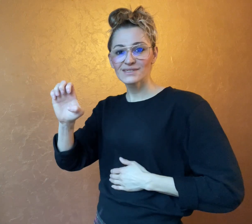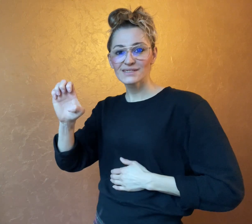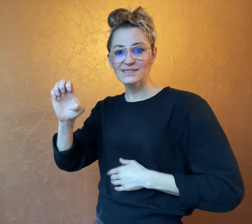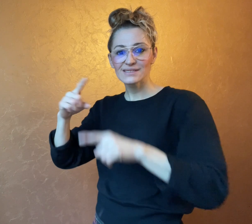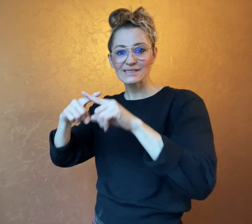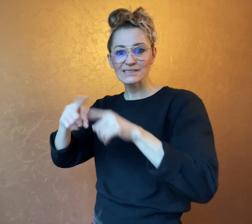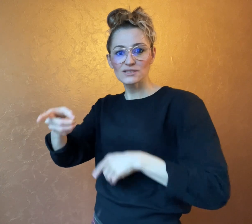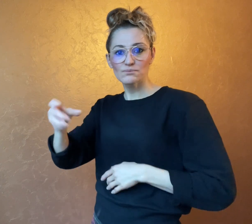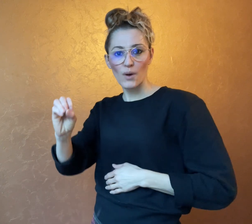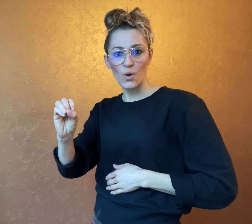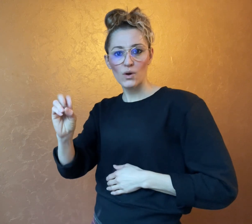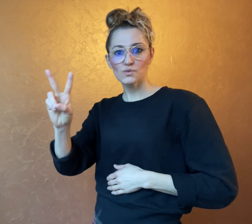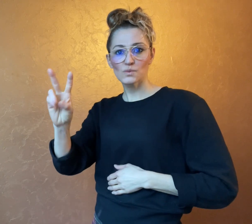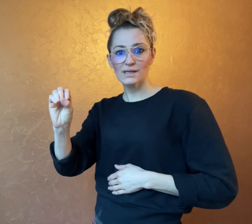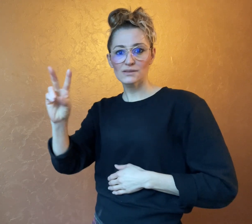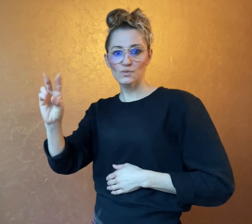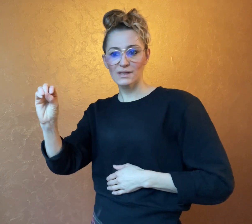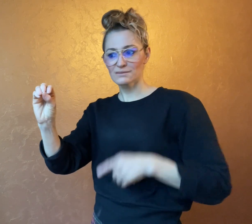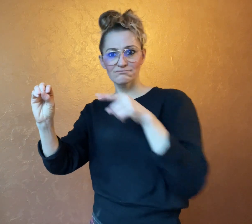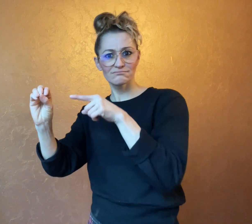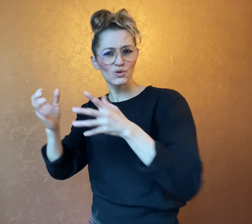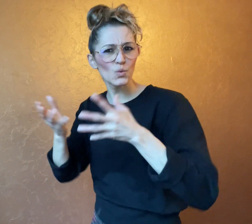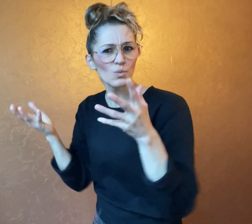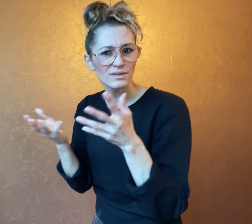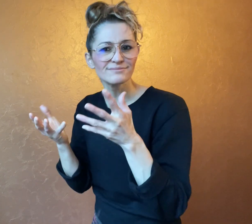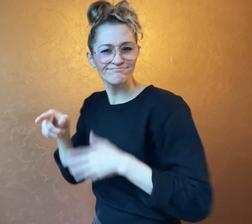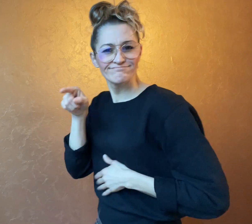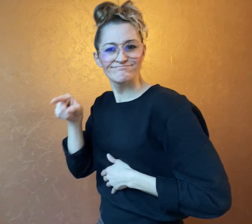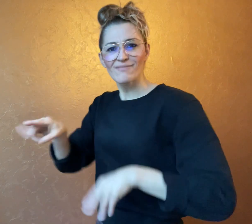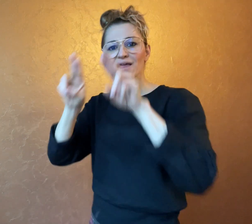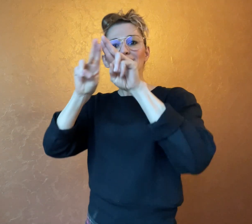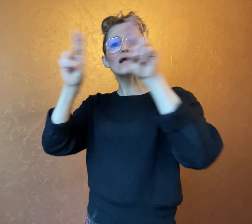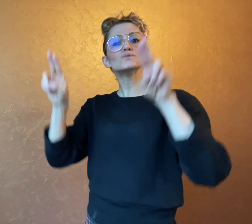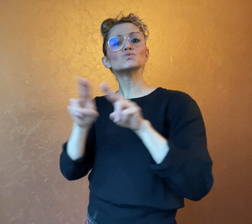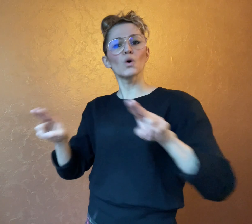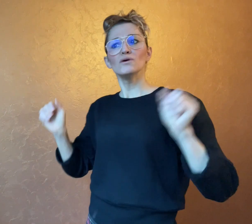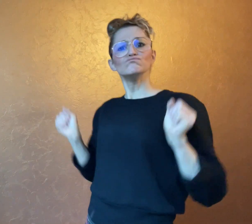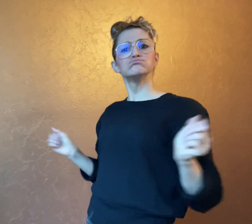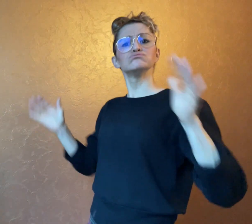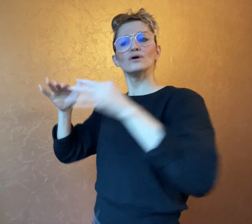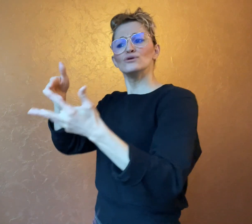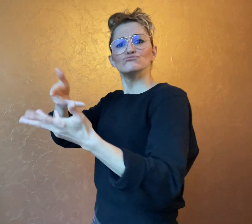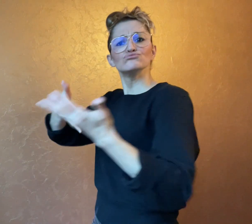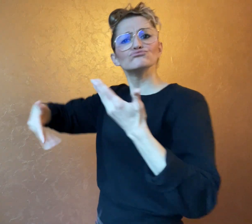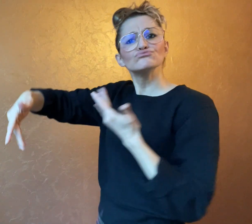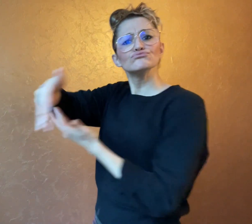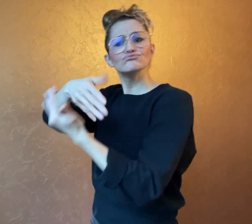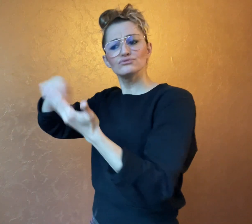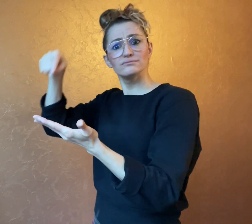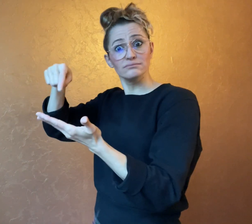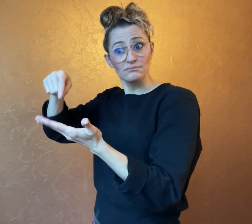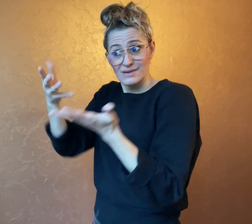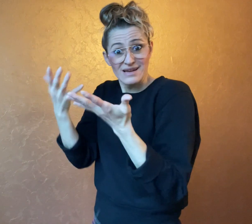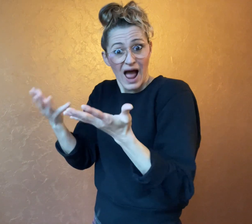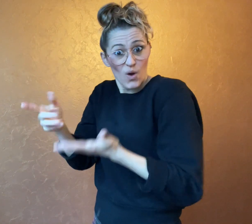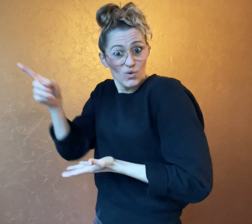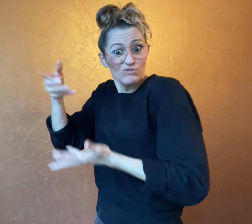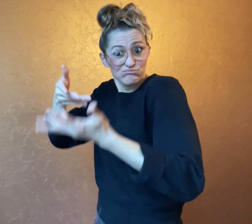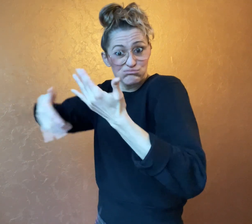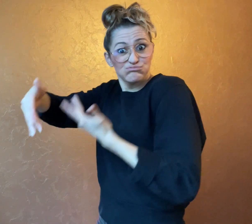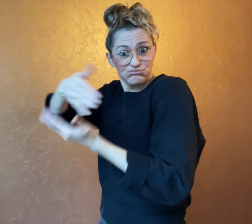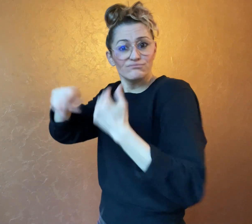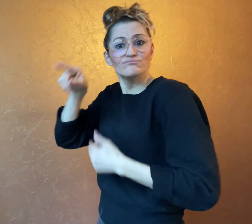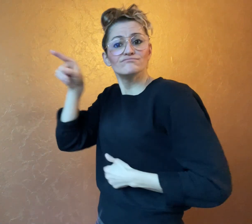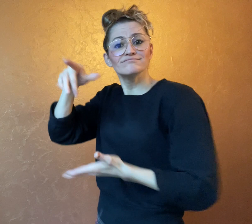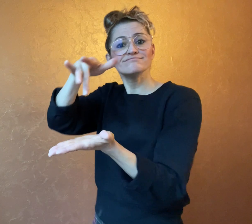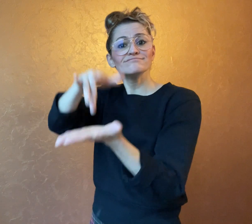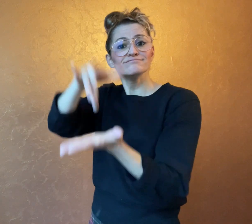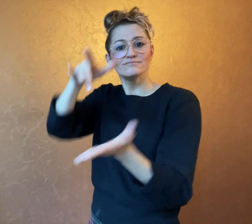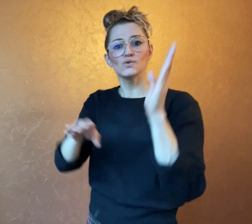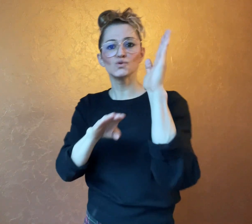Expo 2020, an international expo is taking place in Dubai,